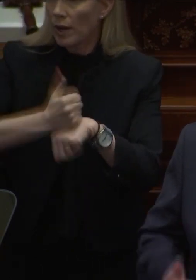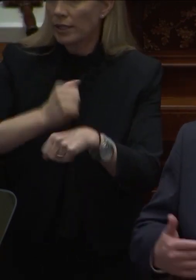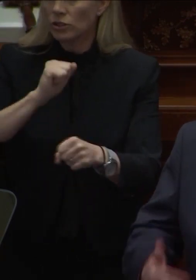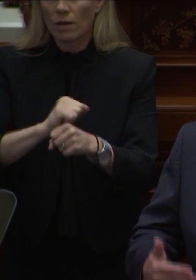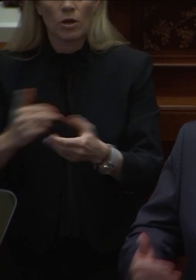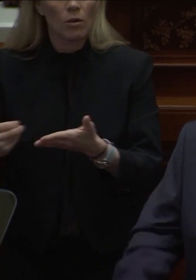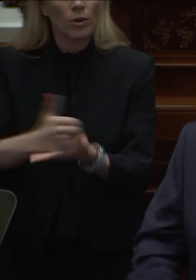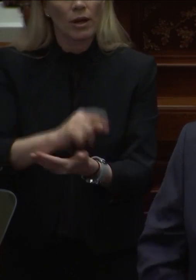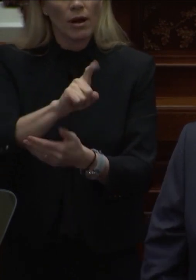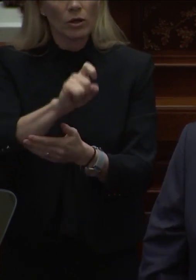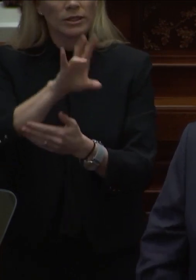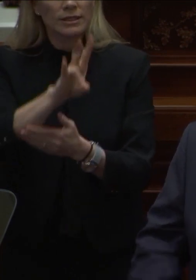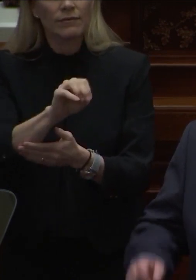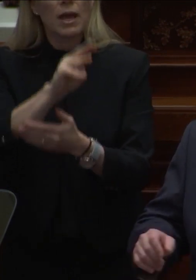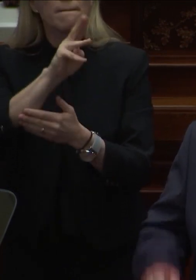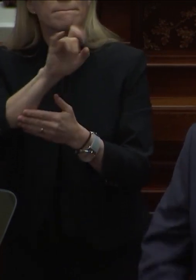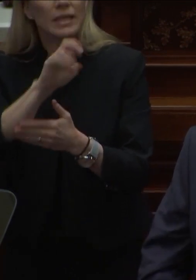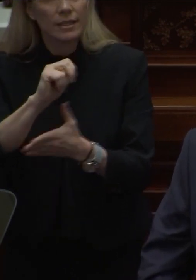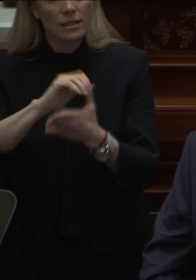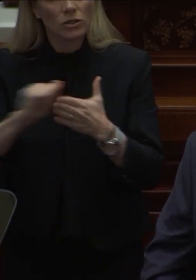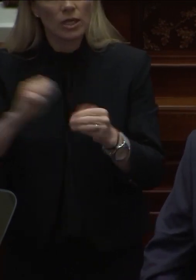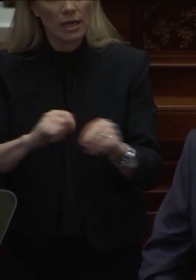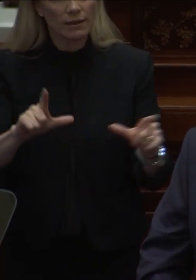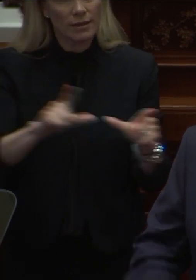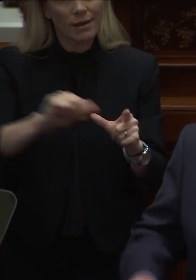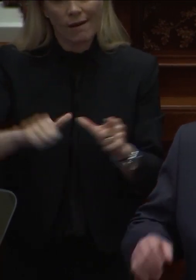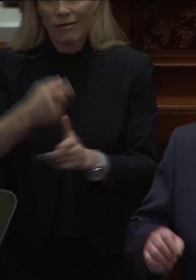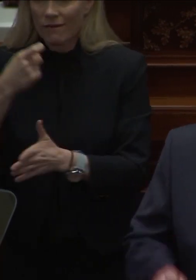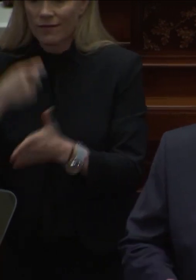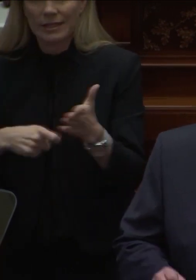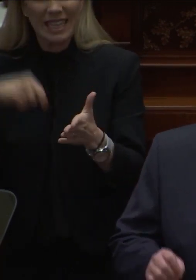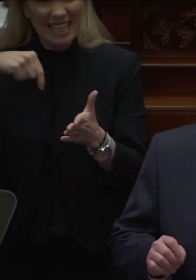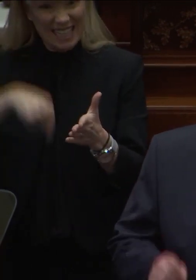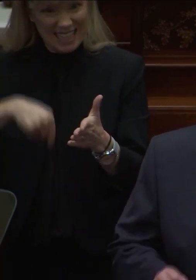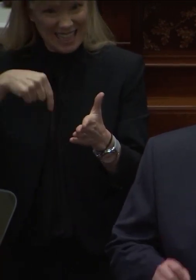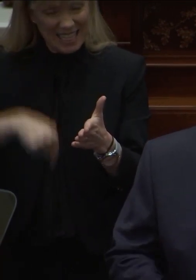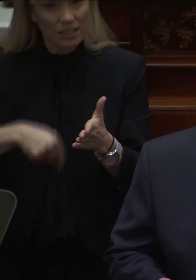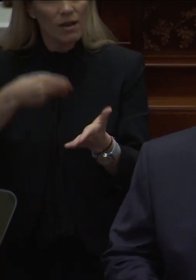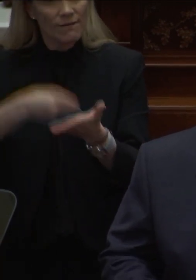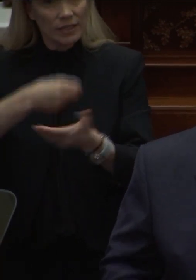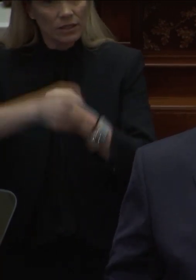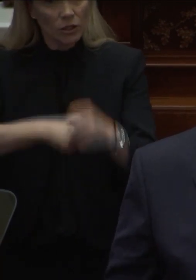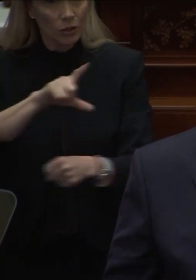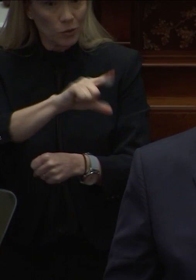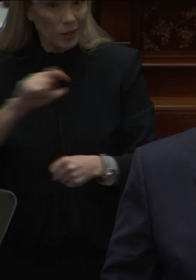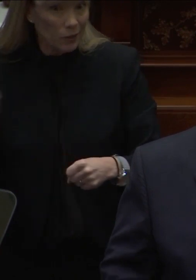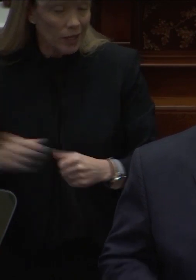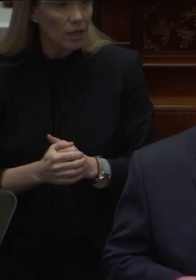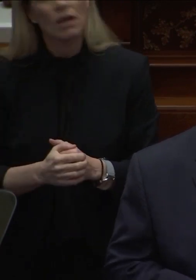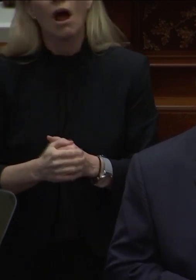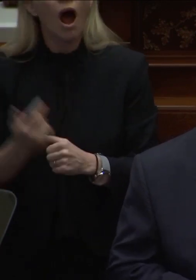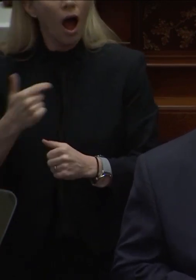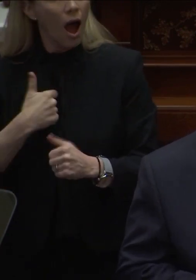USE CANNABIS IN THIS LEGISLATIVE SESSION, WE WILL CREATE JOBS AND BRING IN $170 MILLION IN LICENSING AND OTHER FEES IN THIS